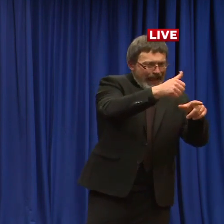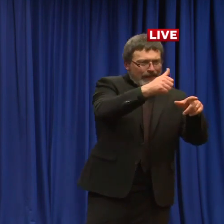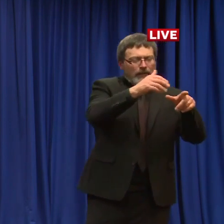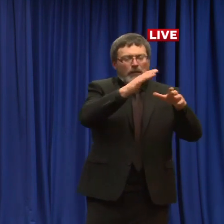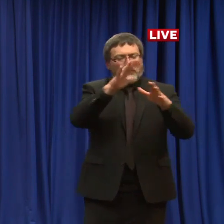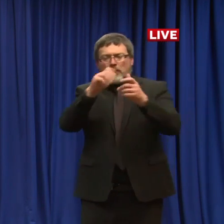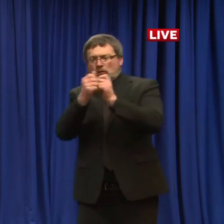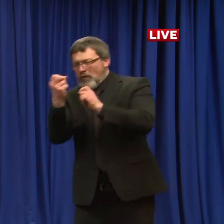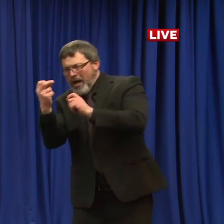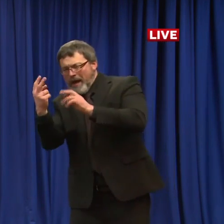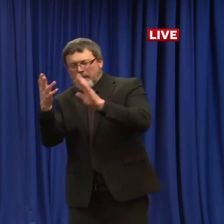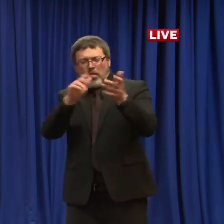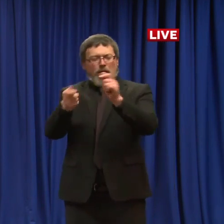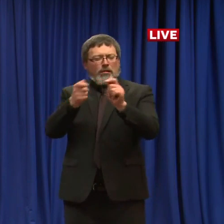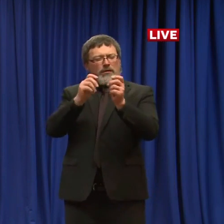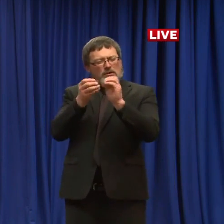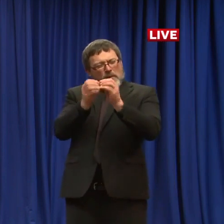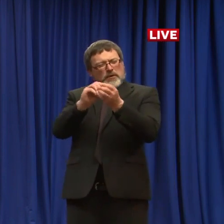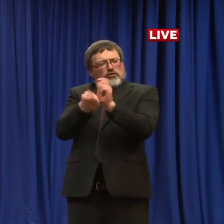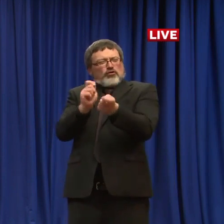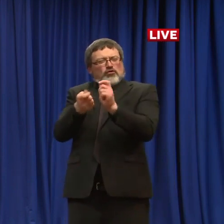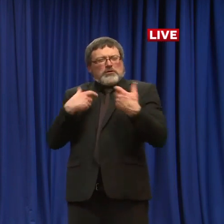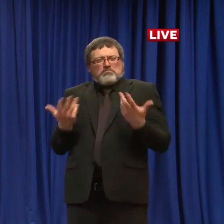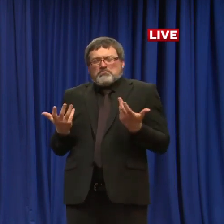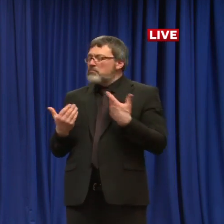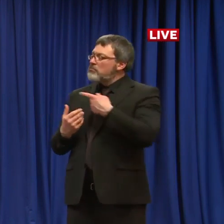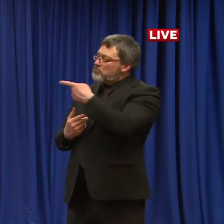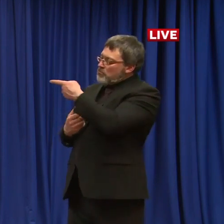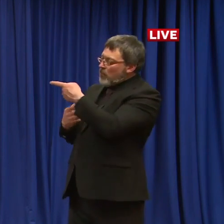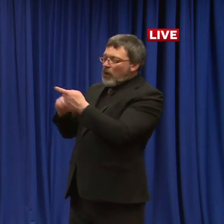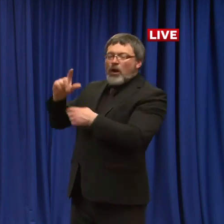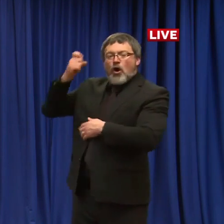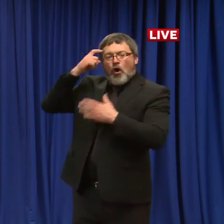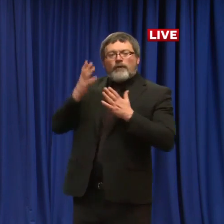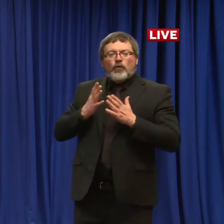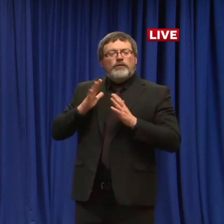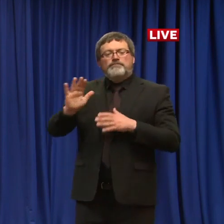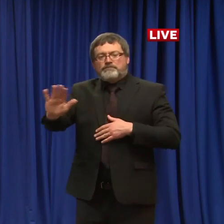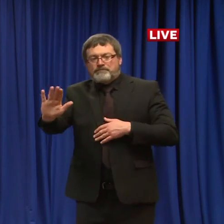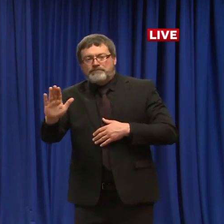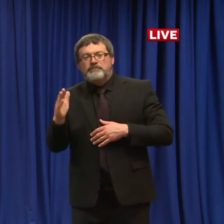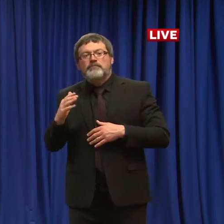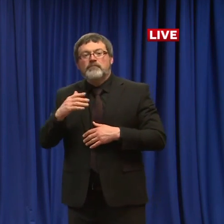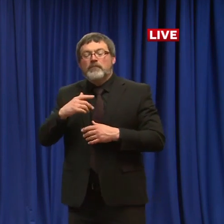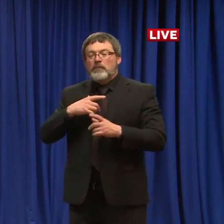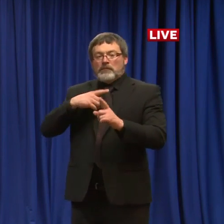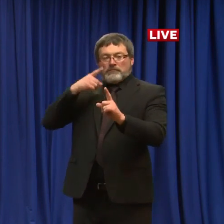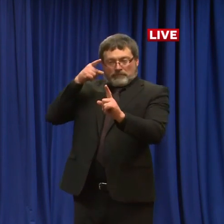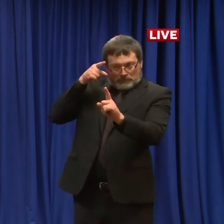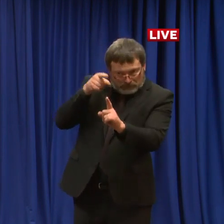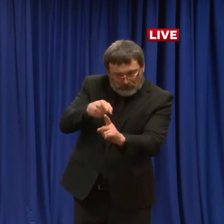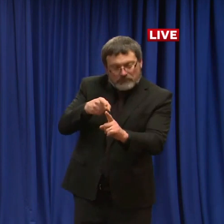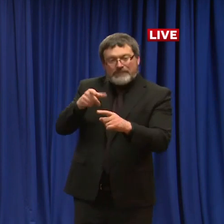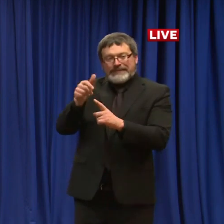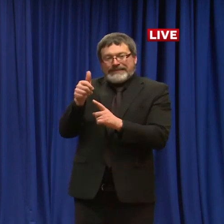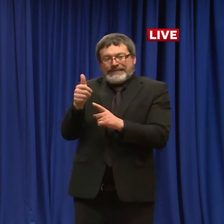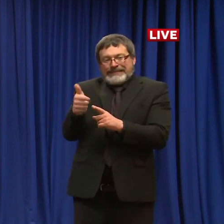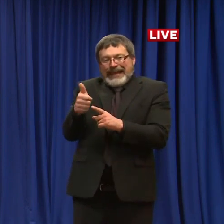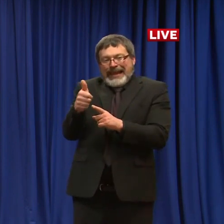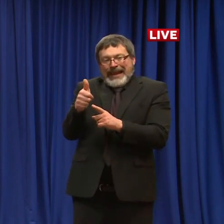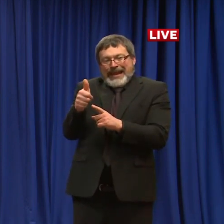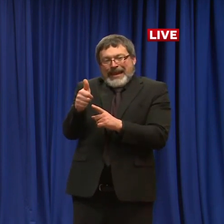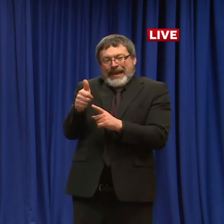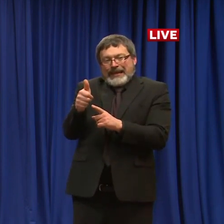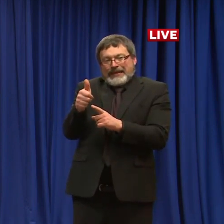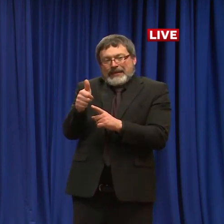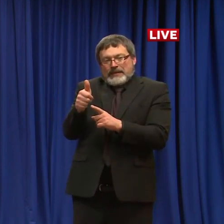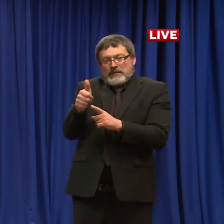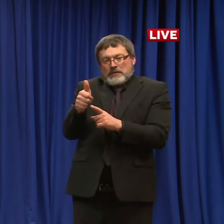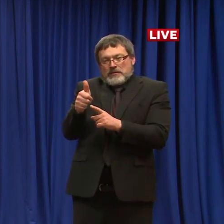I BELIEVE SHE SAID SHE SAID DOZENS AND THEN WHEN SHE LOOKED BACK AT THE NUMBER SHE’S IN I WAS PROBABLY MORE ACCURATELY, BUT MORE ACCURATE NUMBERS PROBABLY MORE LIKE 10.